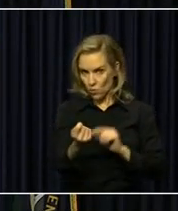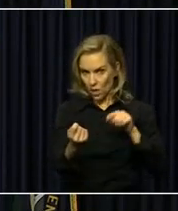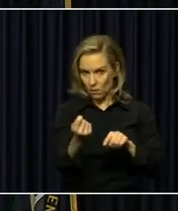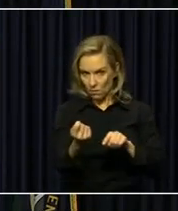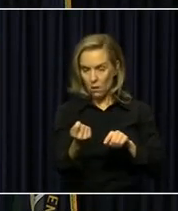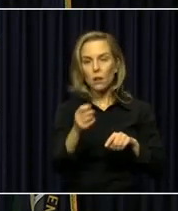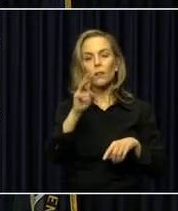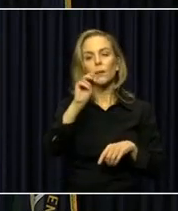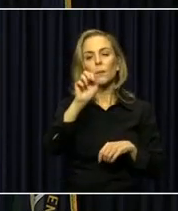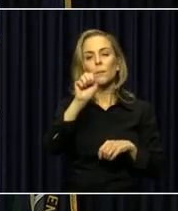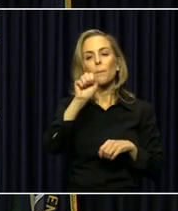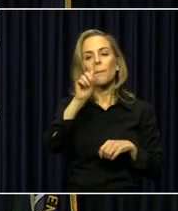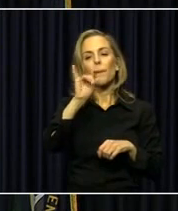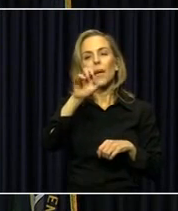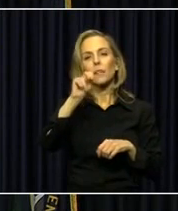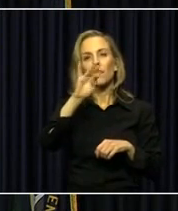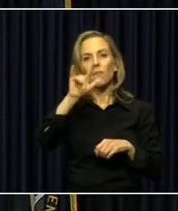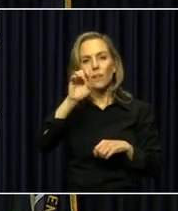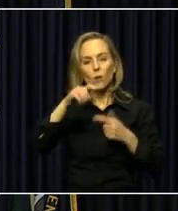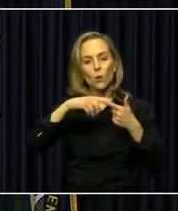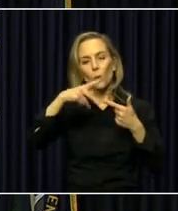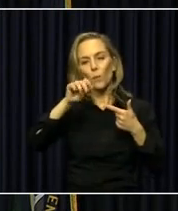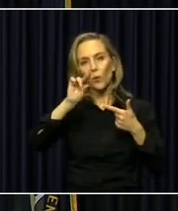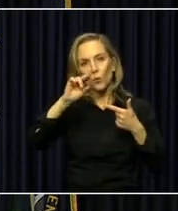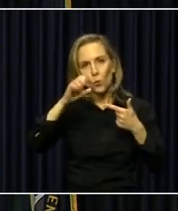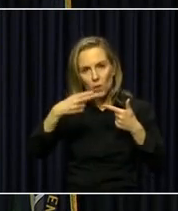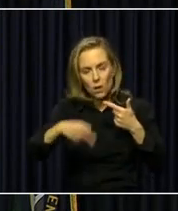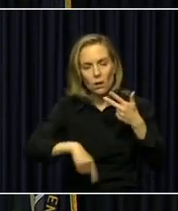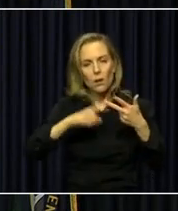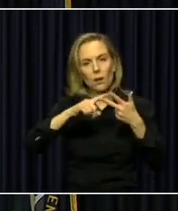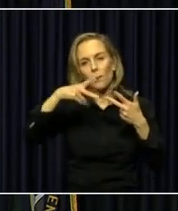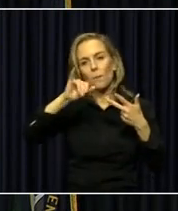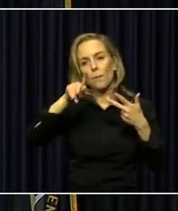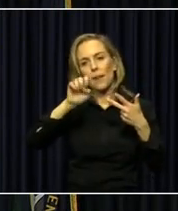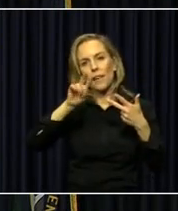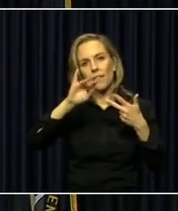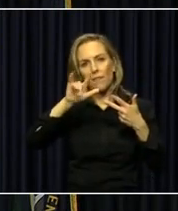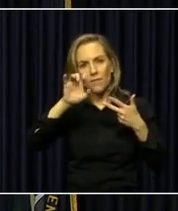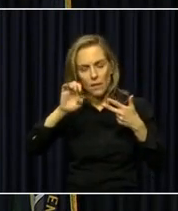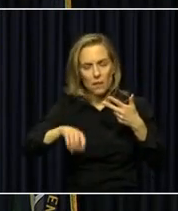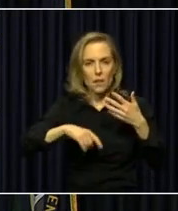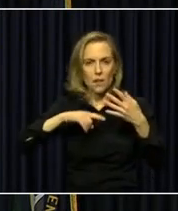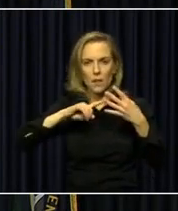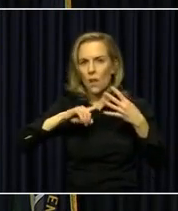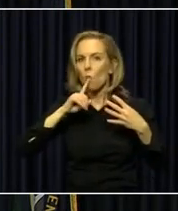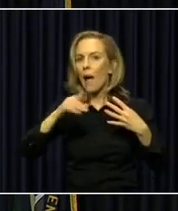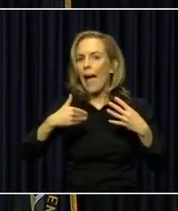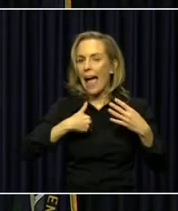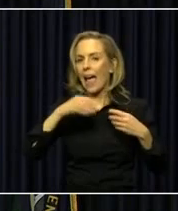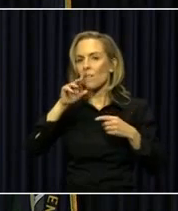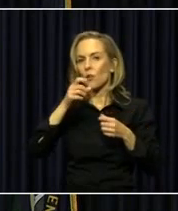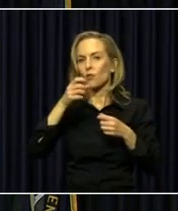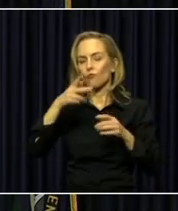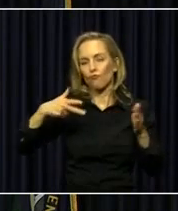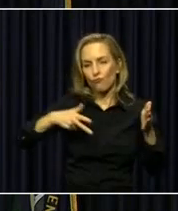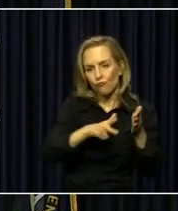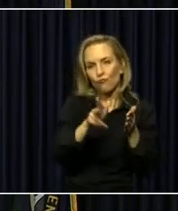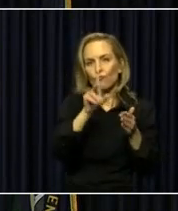TO HAVE SOME ADDITIONAL SERVICES THAT ARE GOING TO BE WORK IN TO